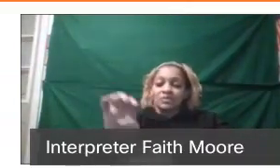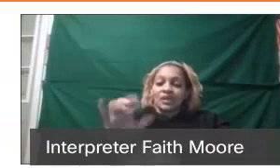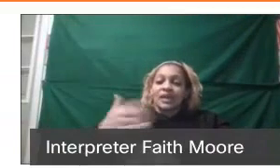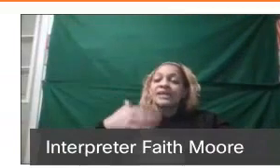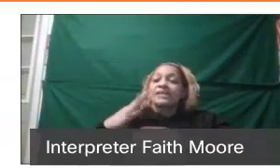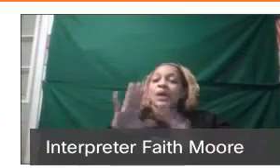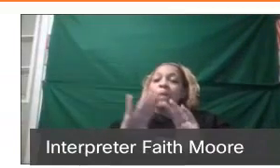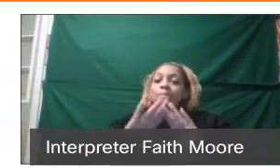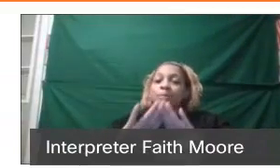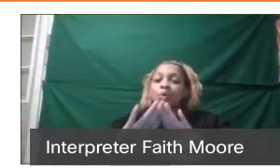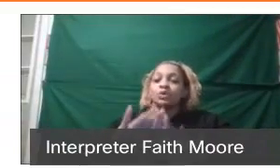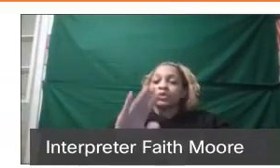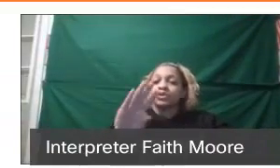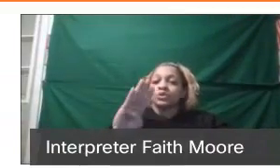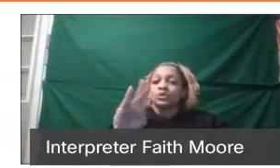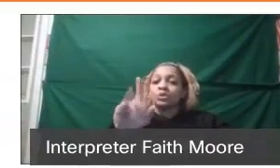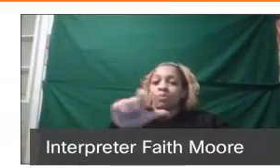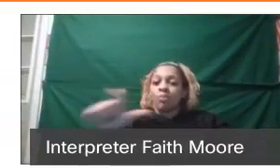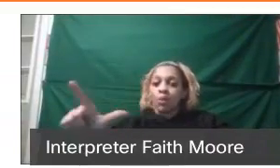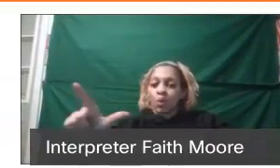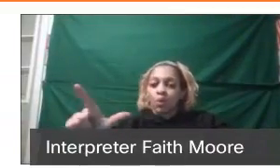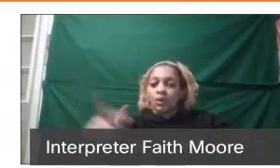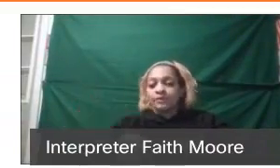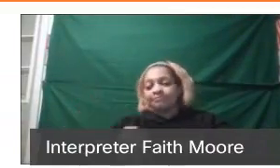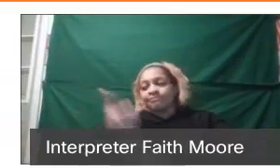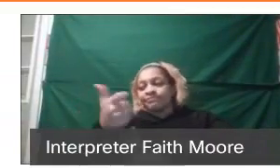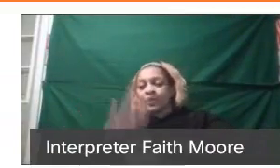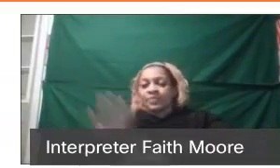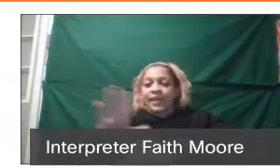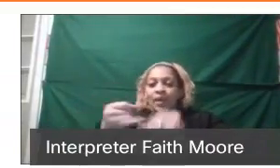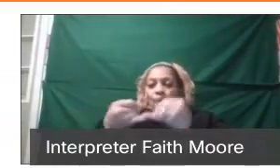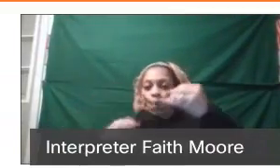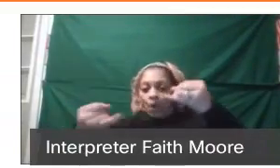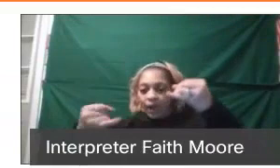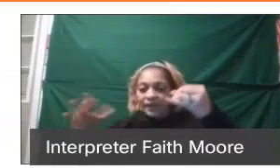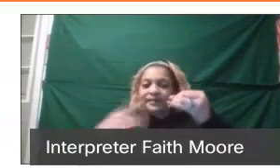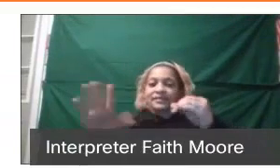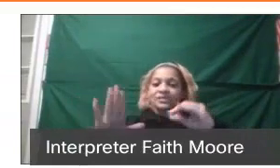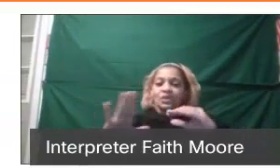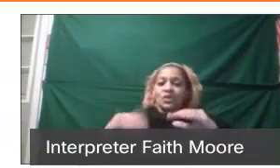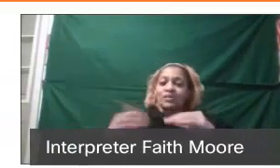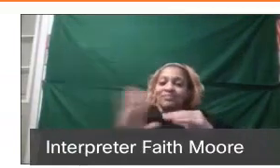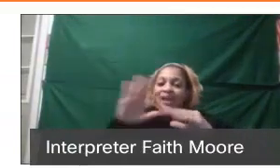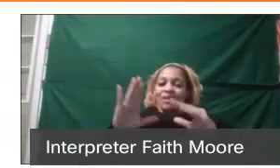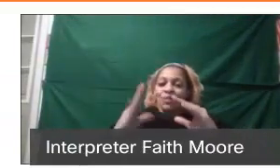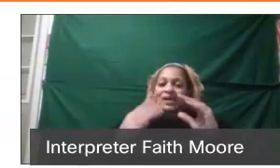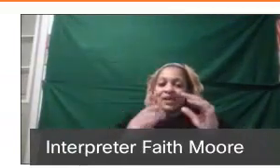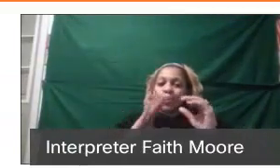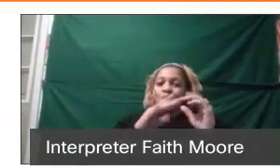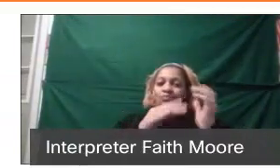Where your pole is vertical and get rid of the Guidewire and then you put a push on this side. That sort of counteracts those forces that are pulling.